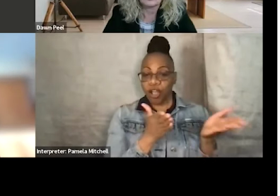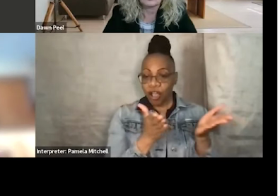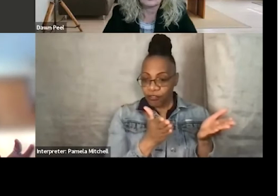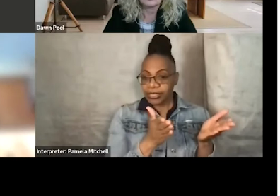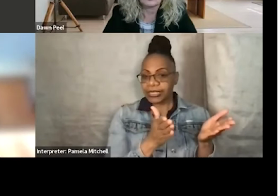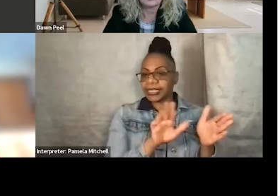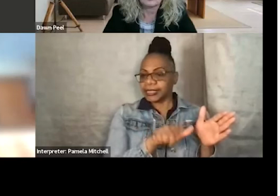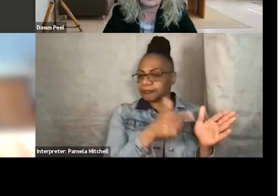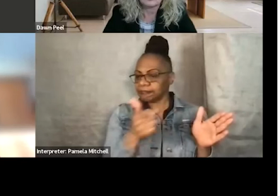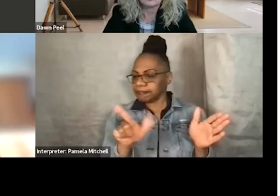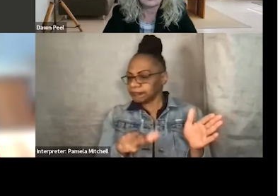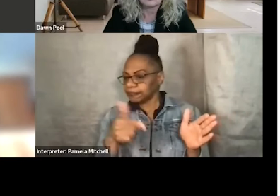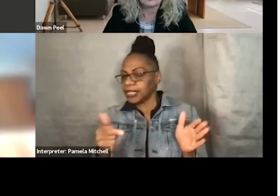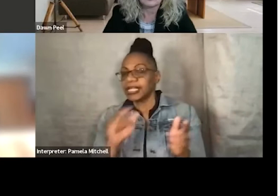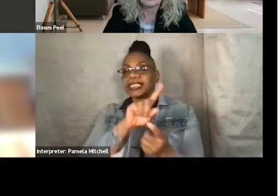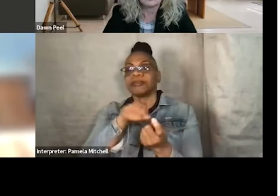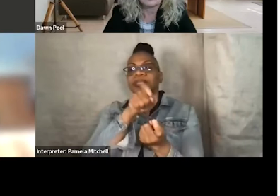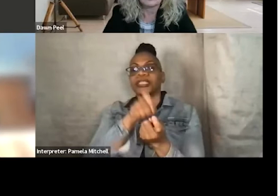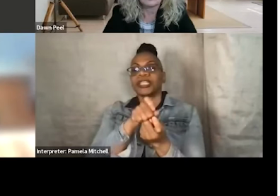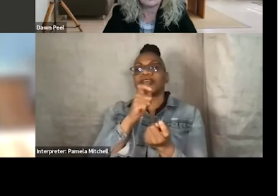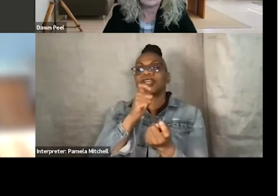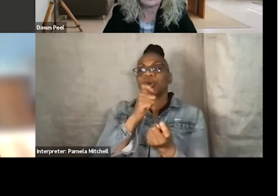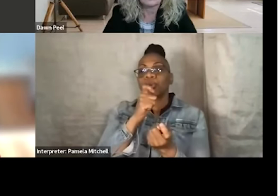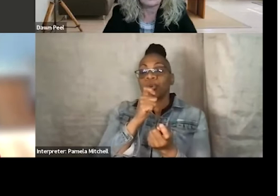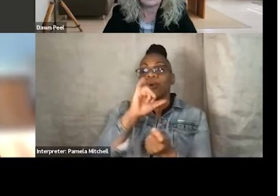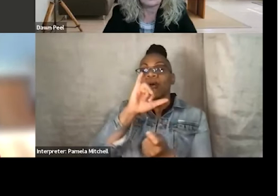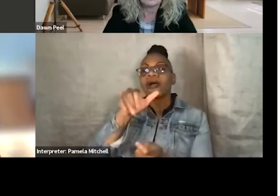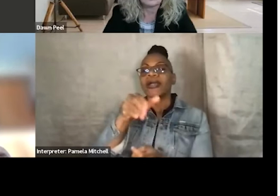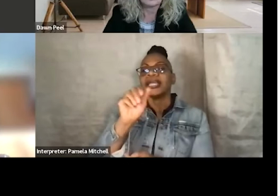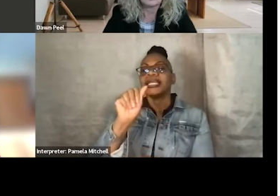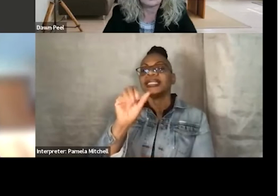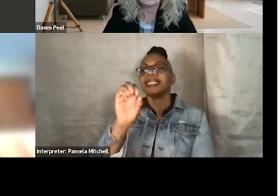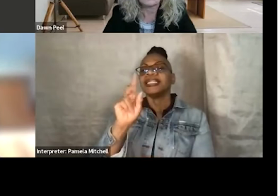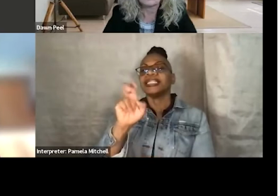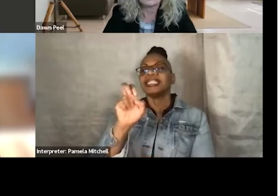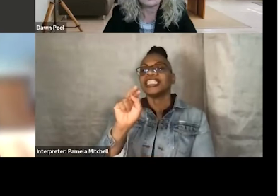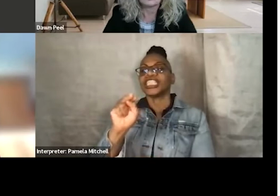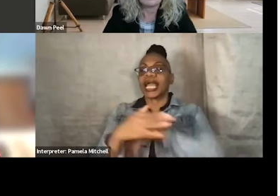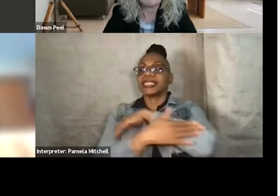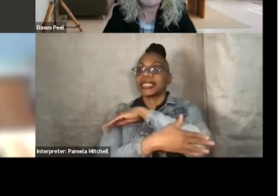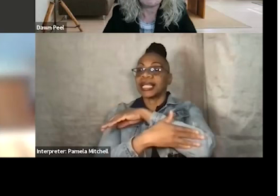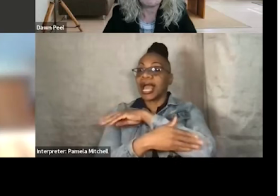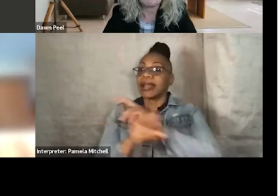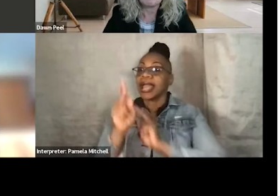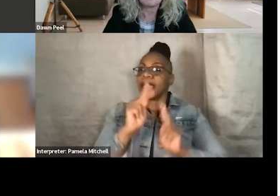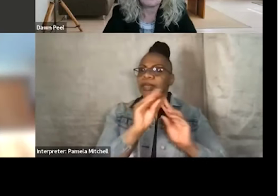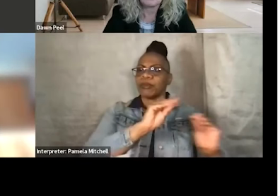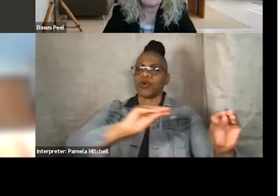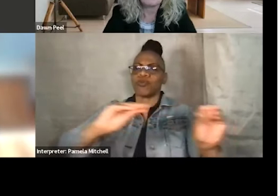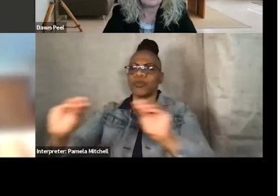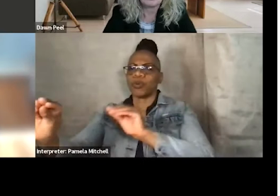Particularly those of us that are within Jackson County, folks move around a lot, and so we wanna make sure that